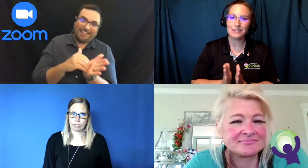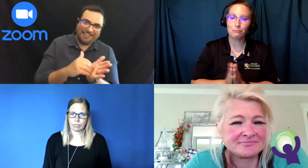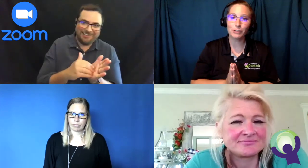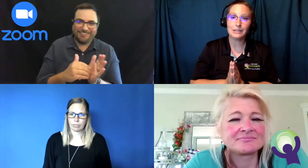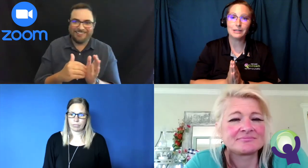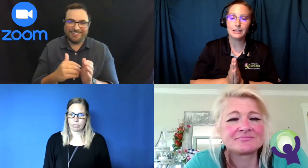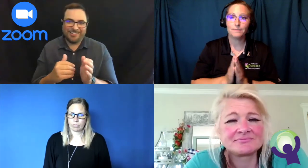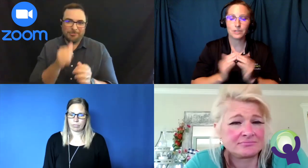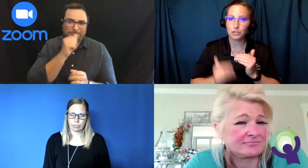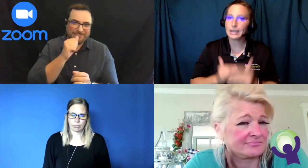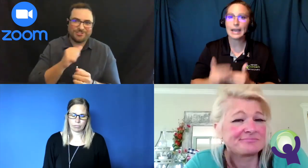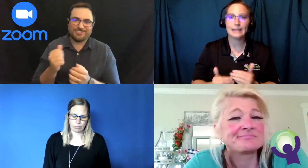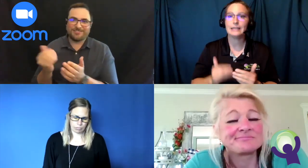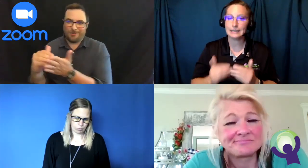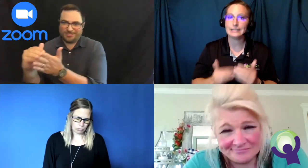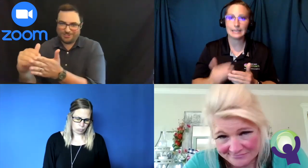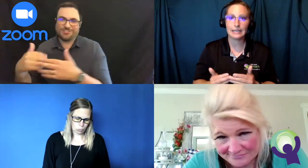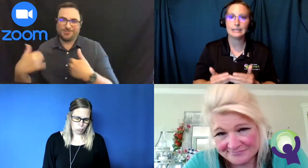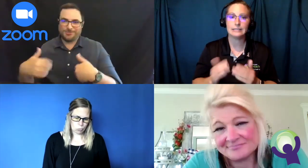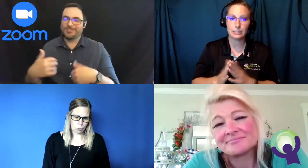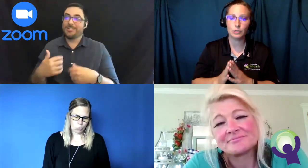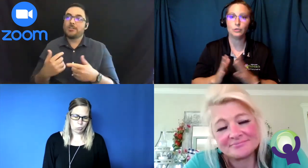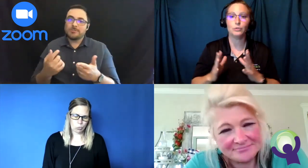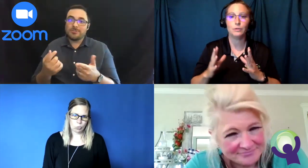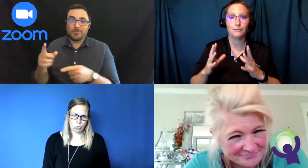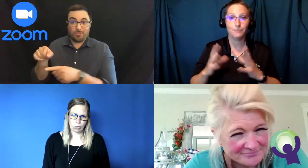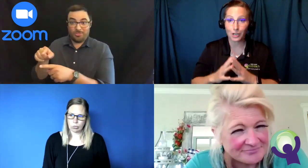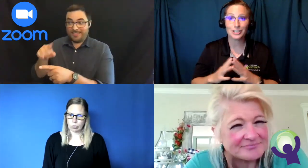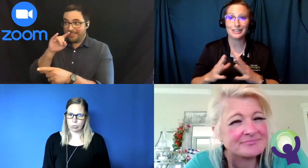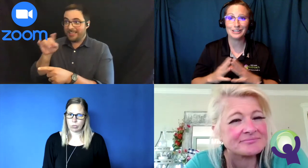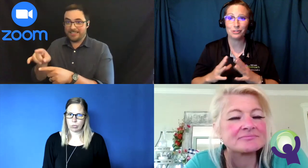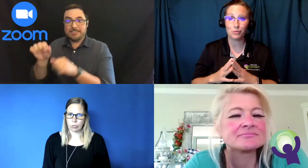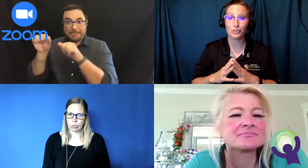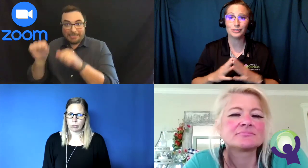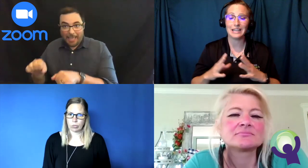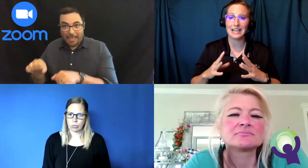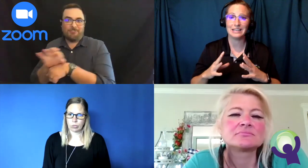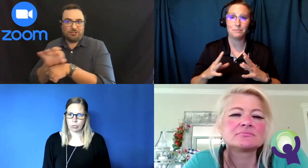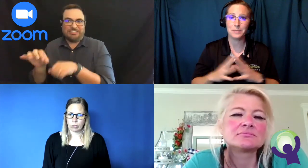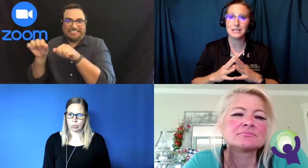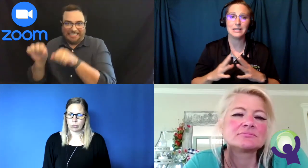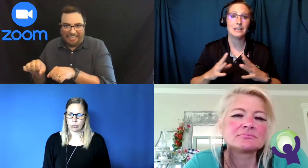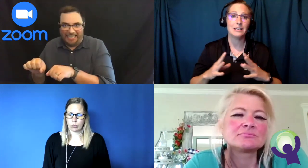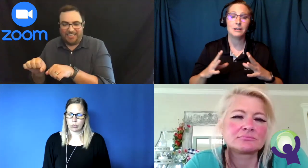really you can get these kids to function in the world and be